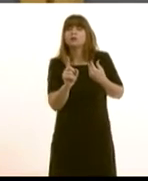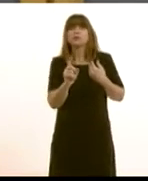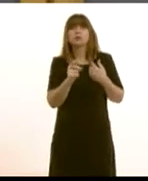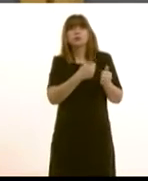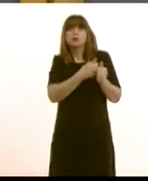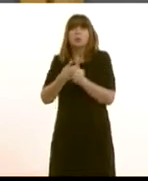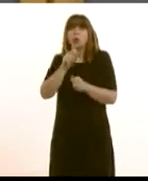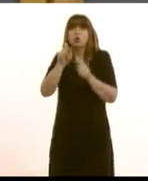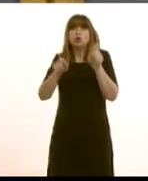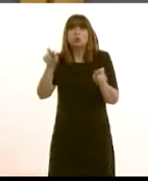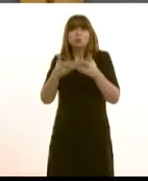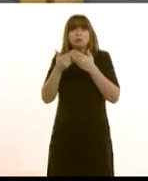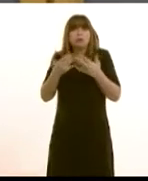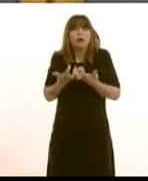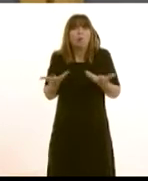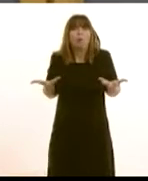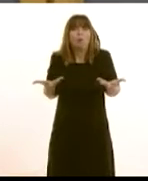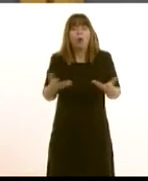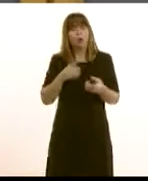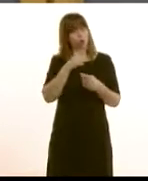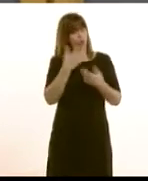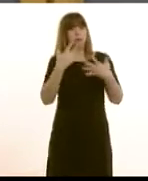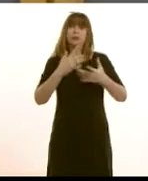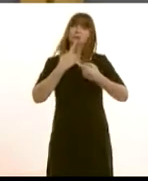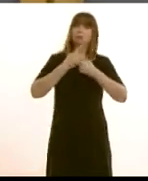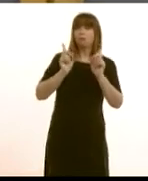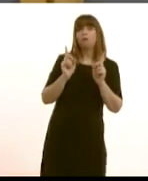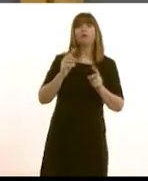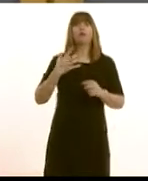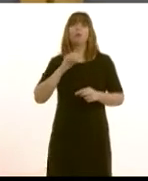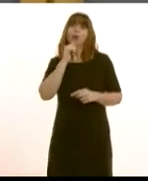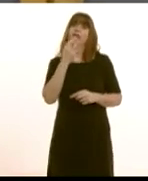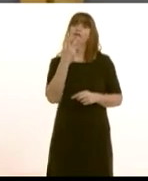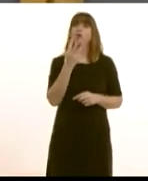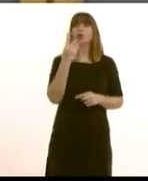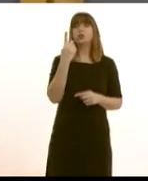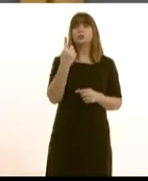only thing that you have confirmed is that you want to make this £41 million cut, which